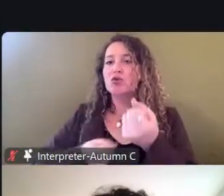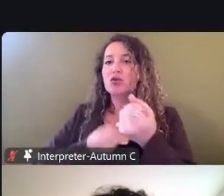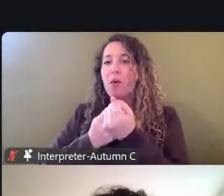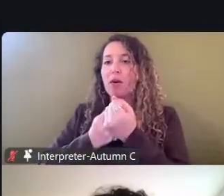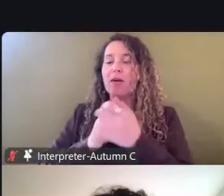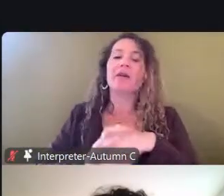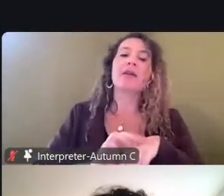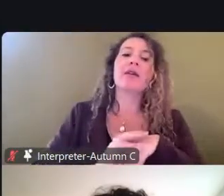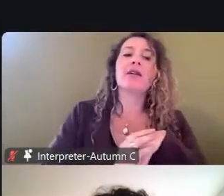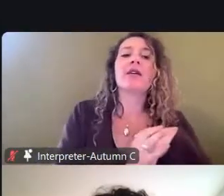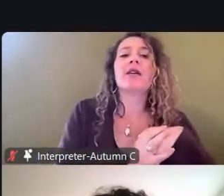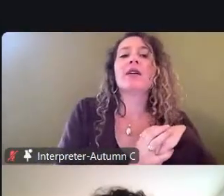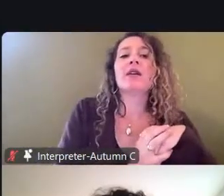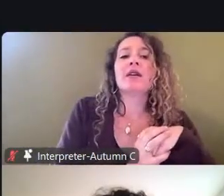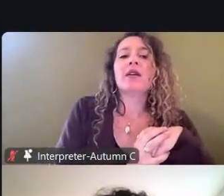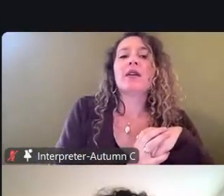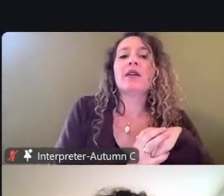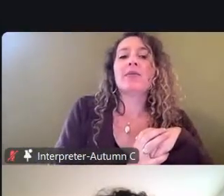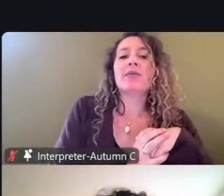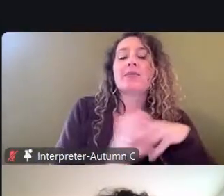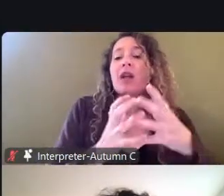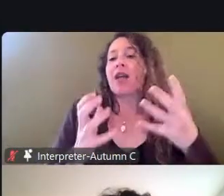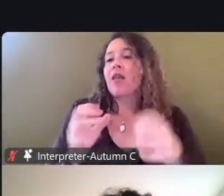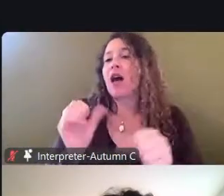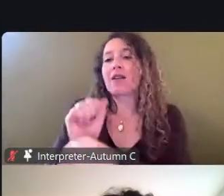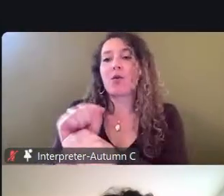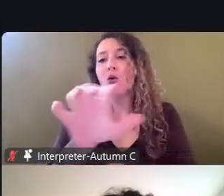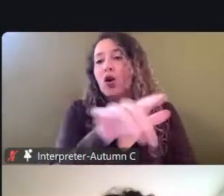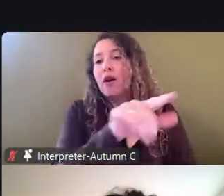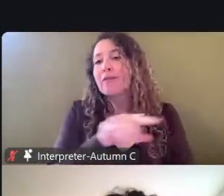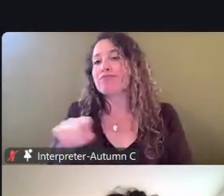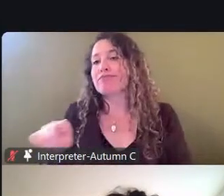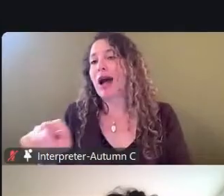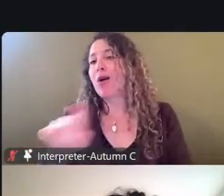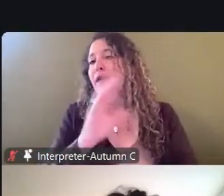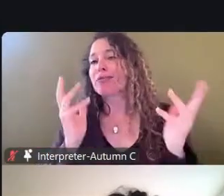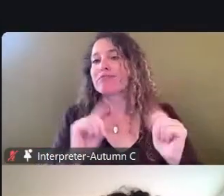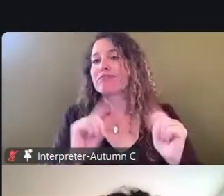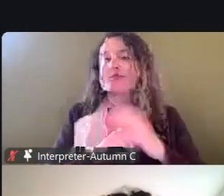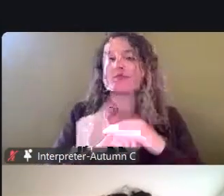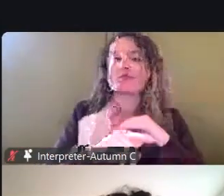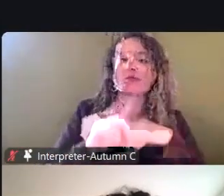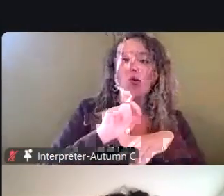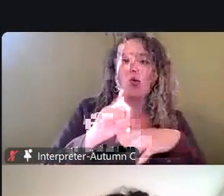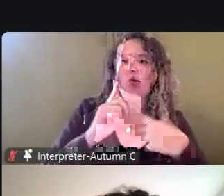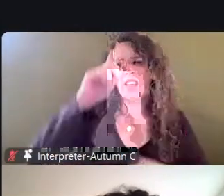And much of the work that is out there is very anecdotal, which is why Athena's work is so important.